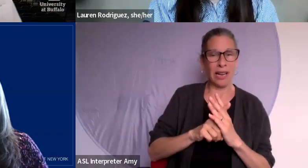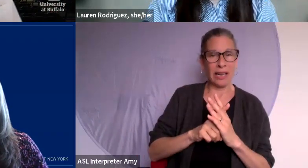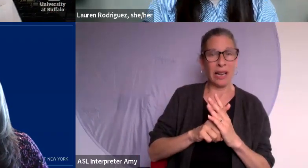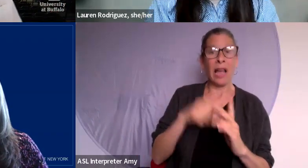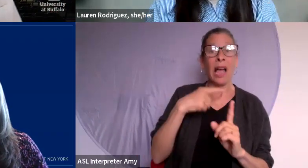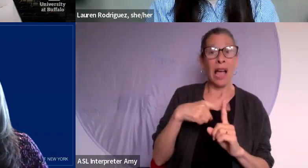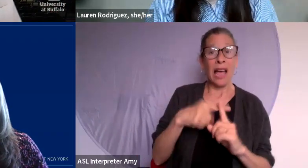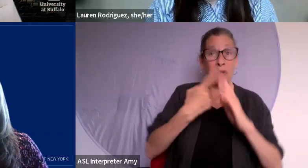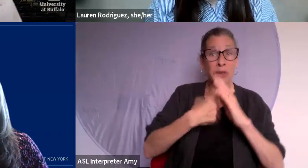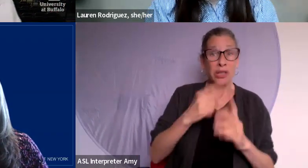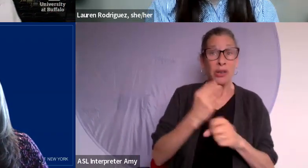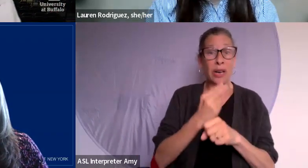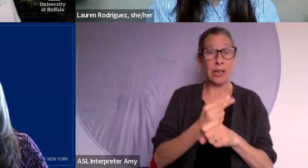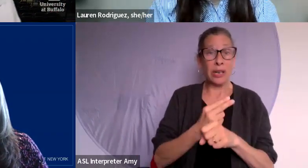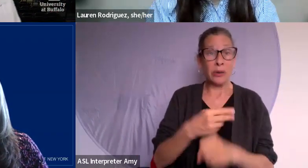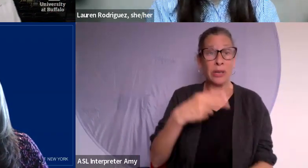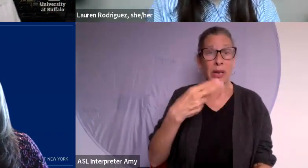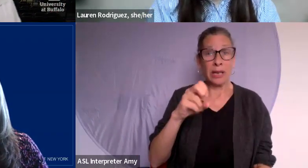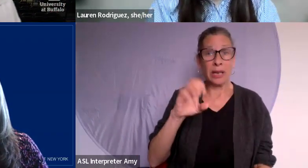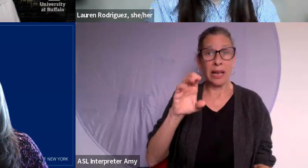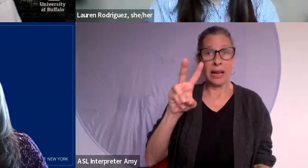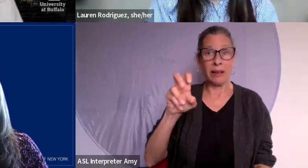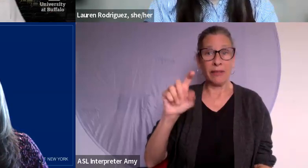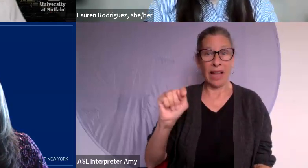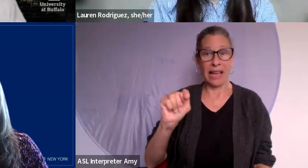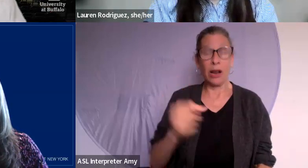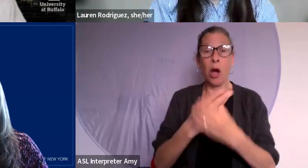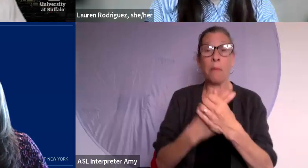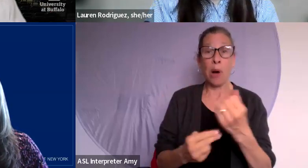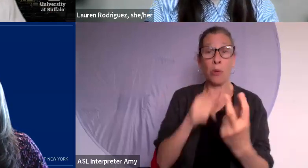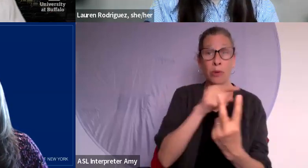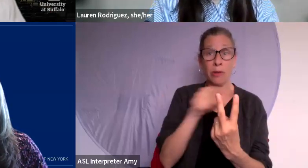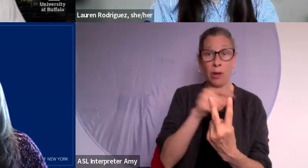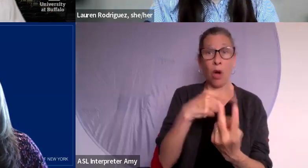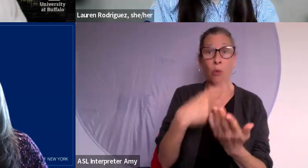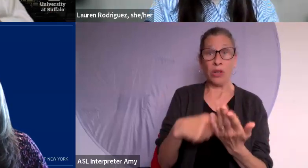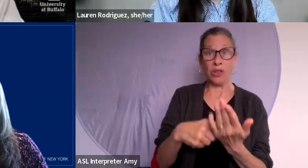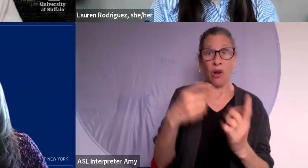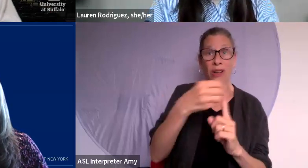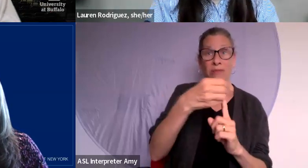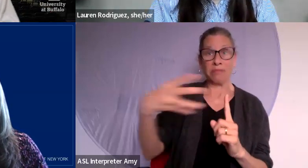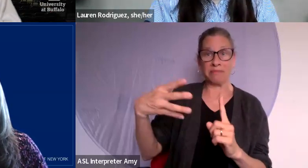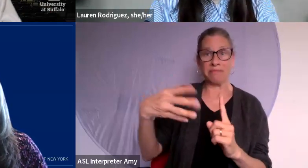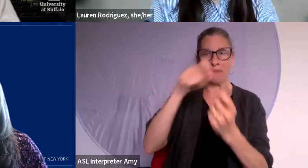starting to use the heck that and I want to talk about both of those in a little bit more detail. My guess is that most of